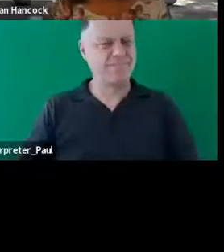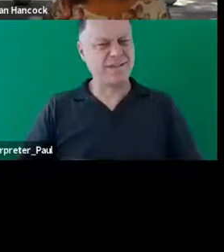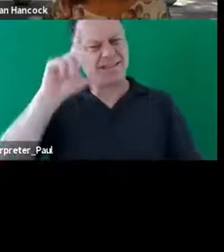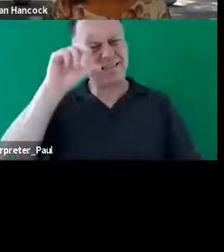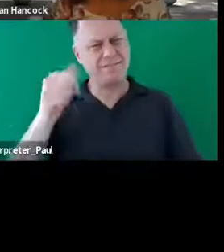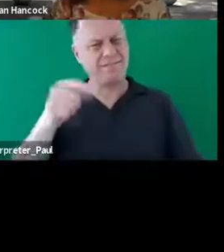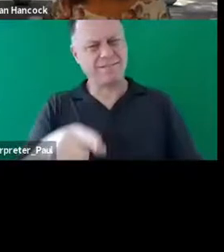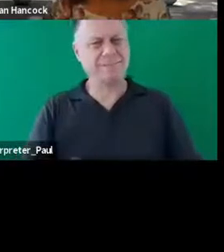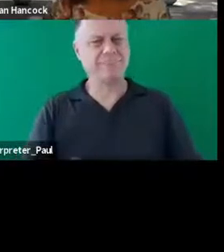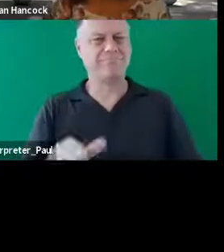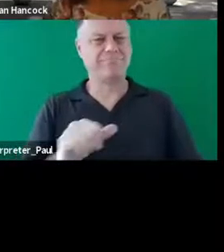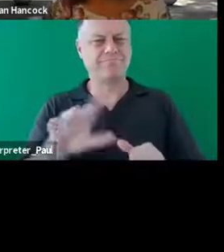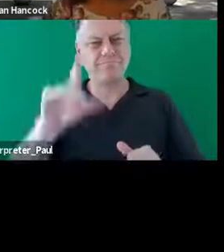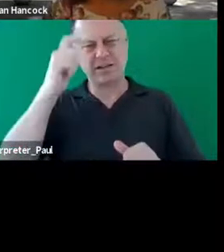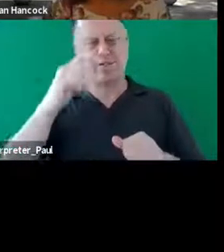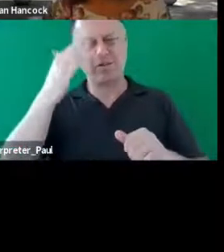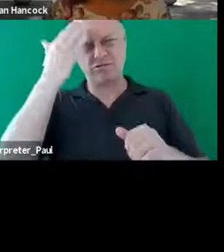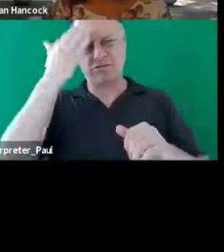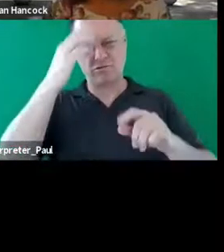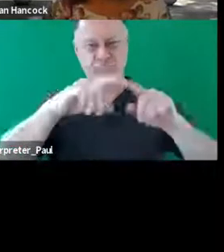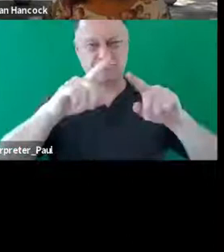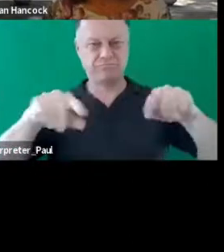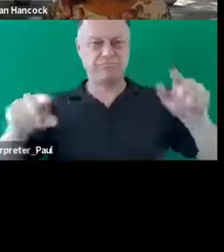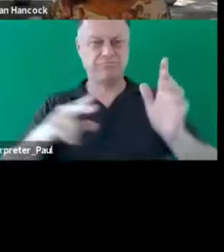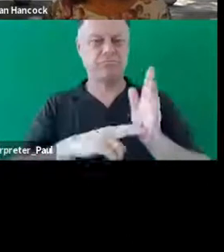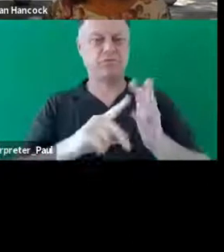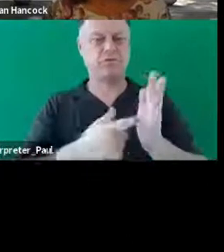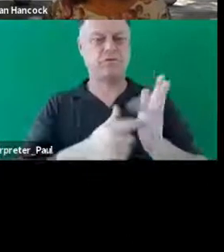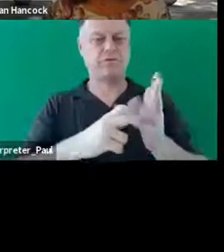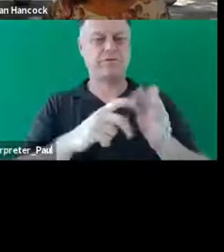picking up on that neurodiversity, isn’t it? It’s rather than just kind of giving those skills to